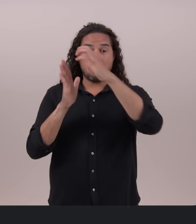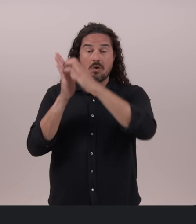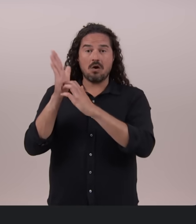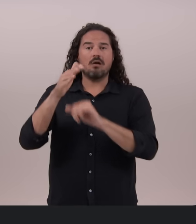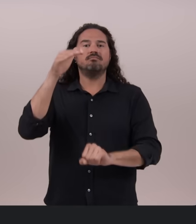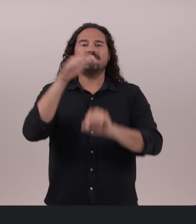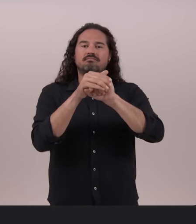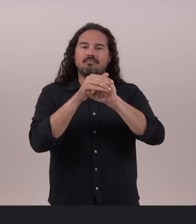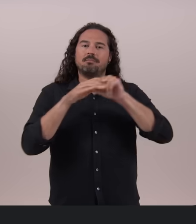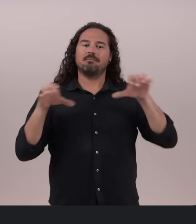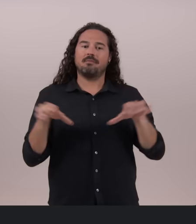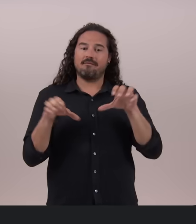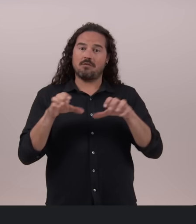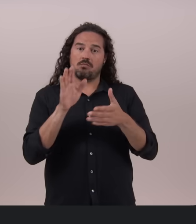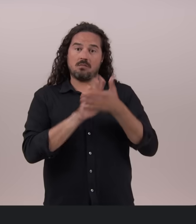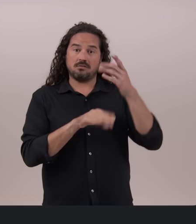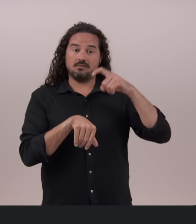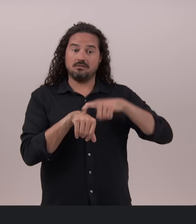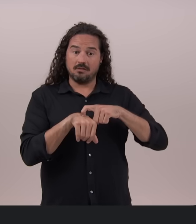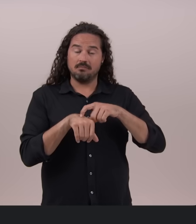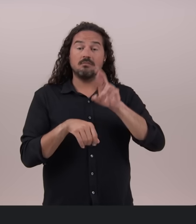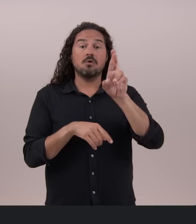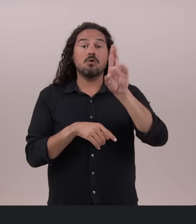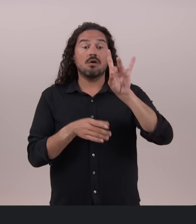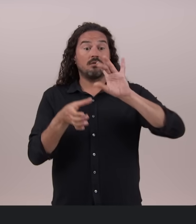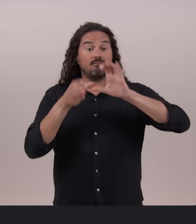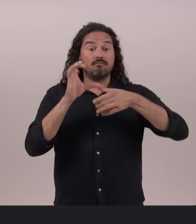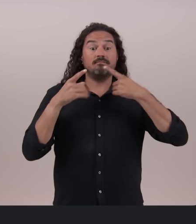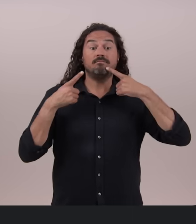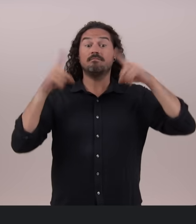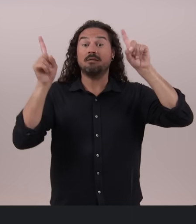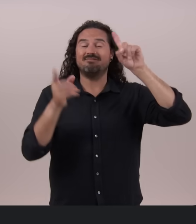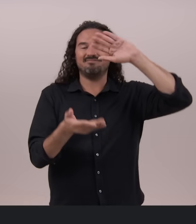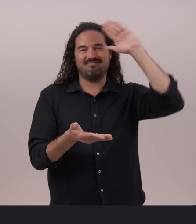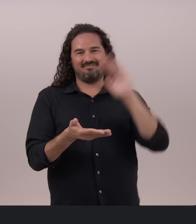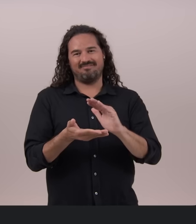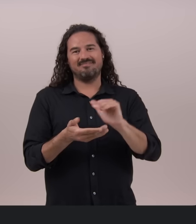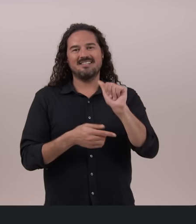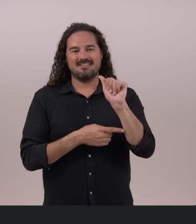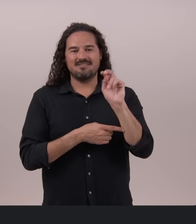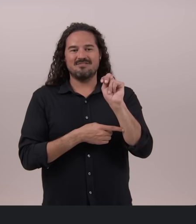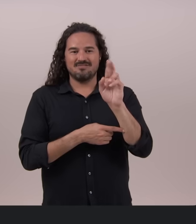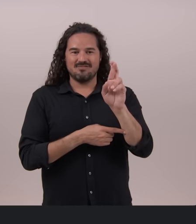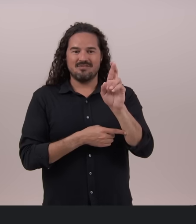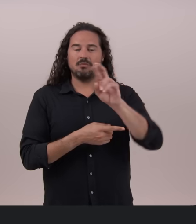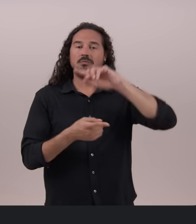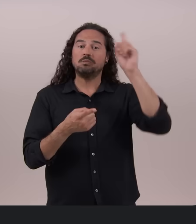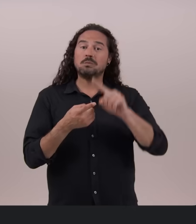Effective R8 configurations lead to fewer ANRs, reduced app size and quicker startup times.